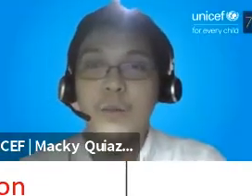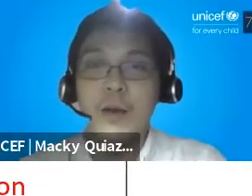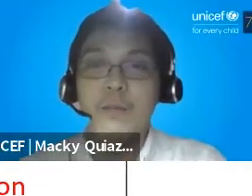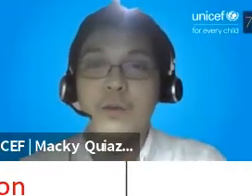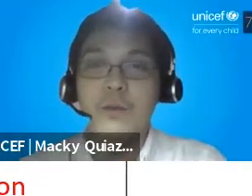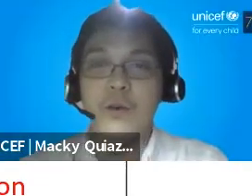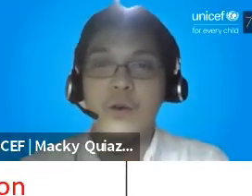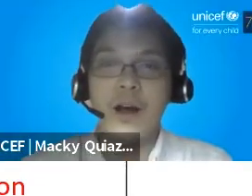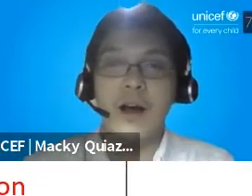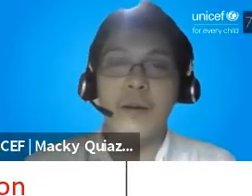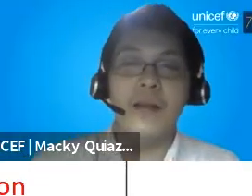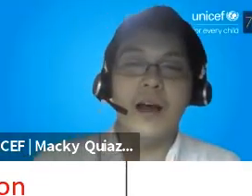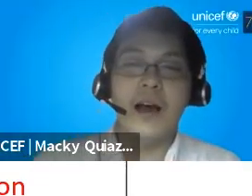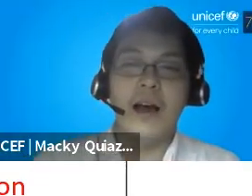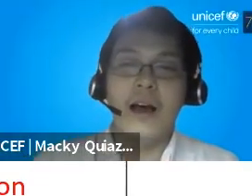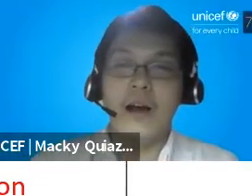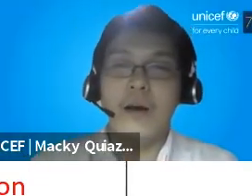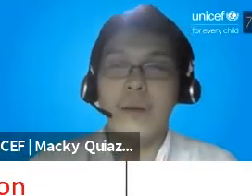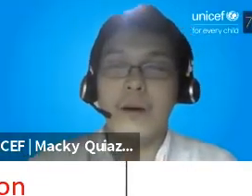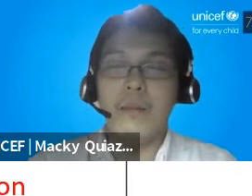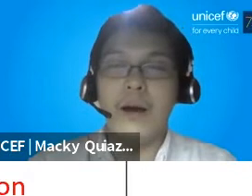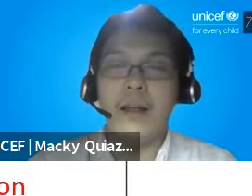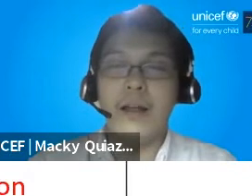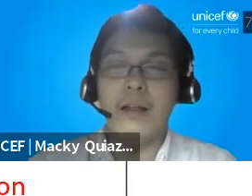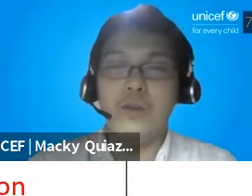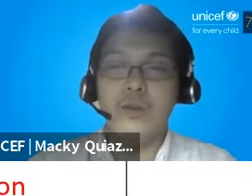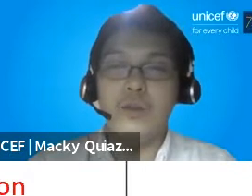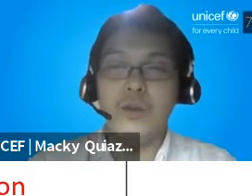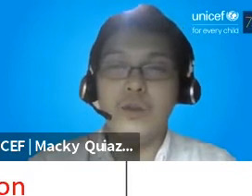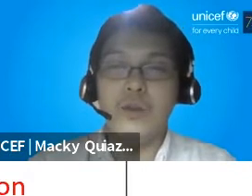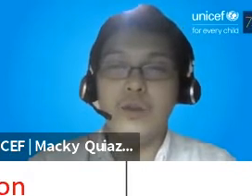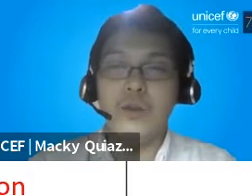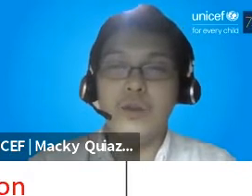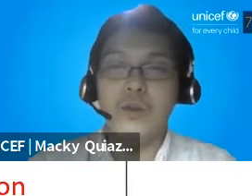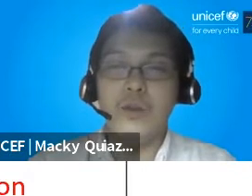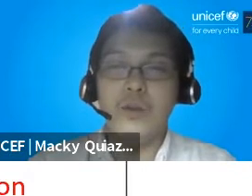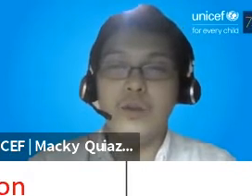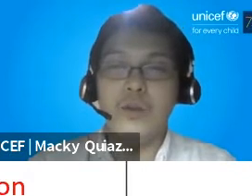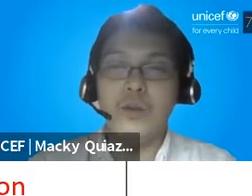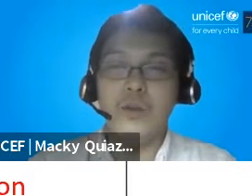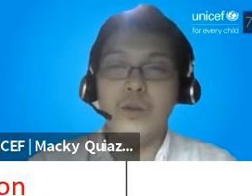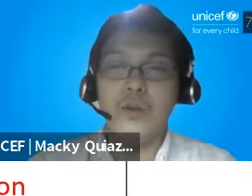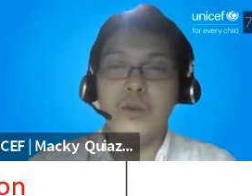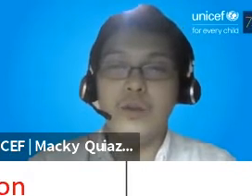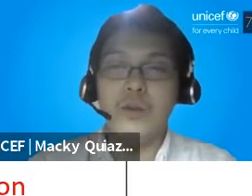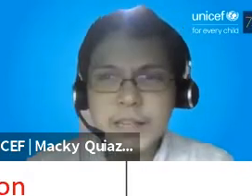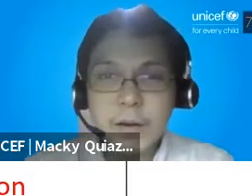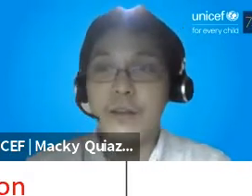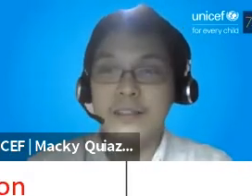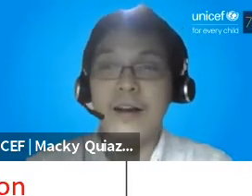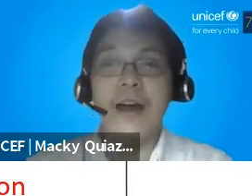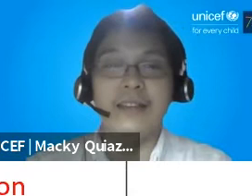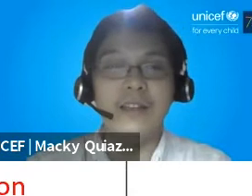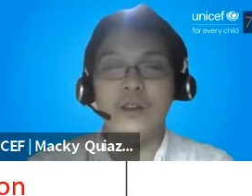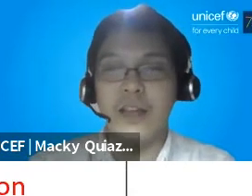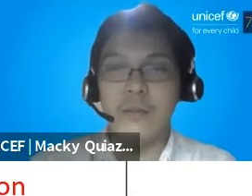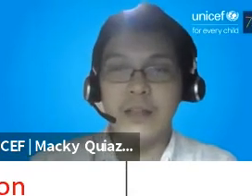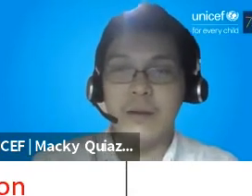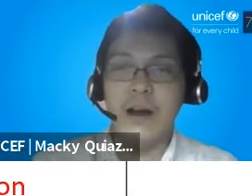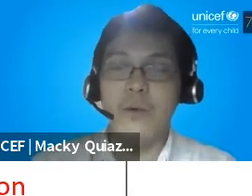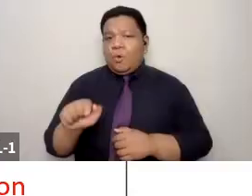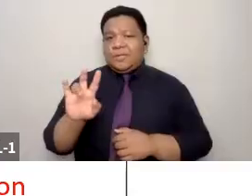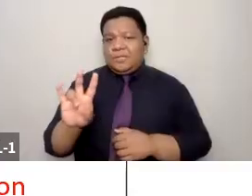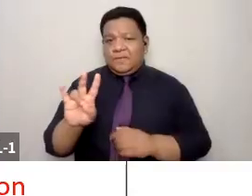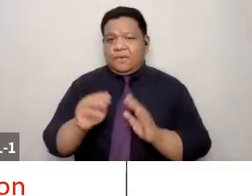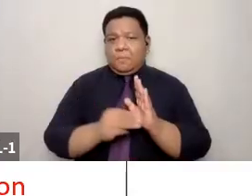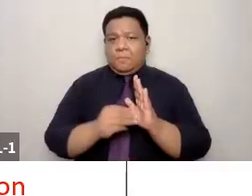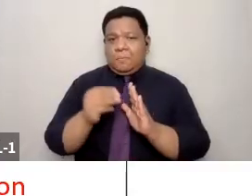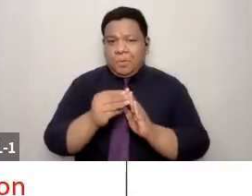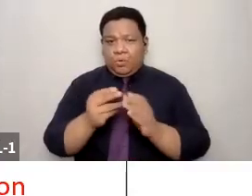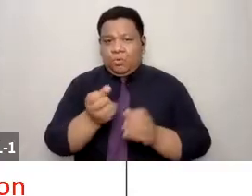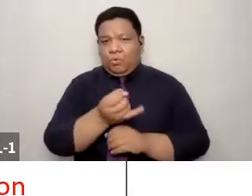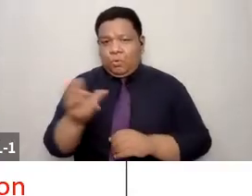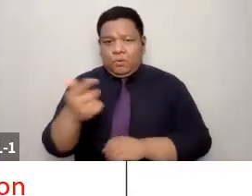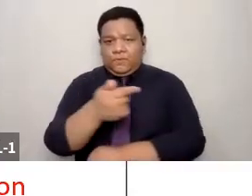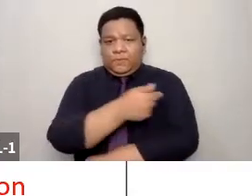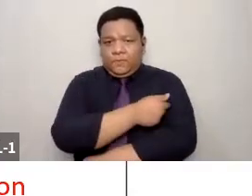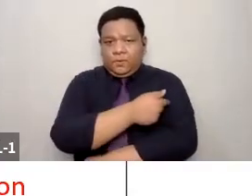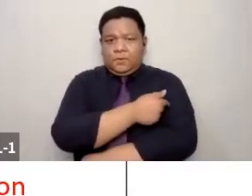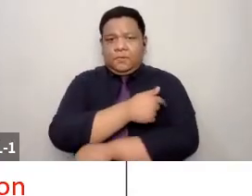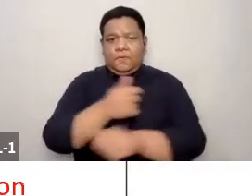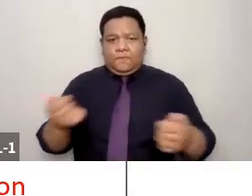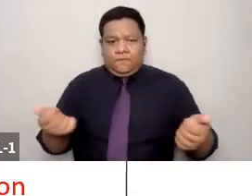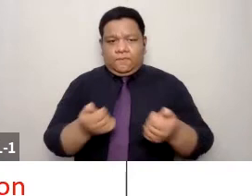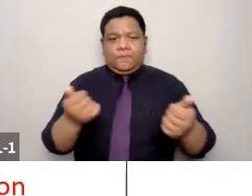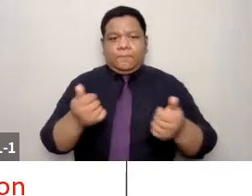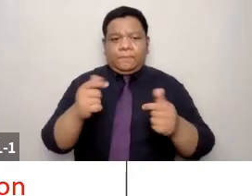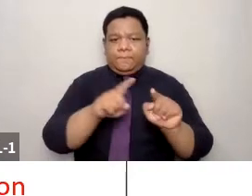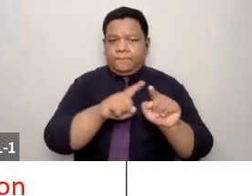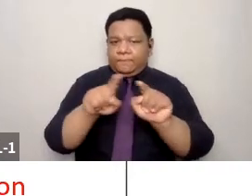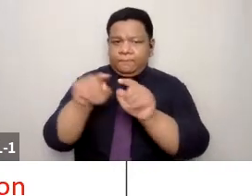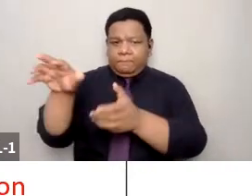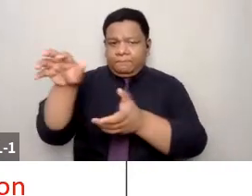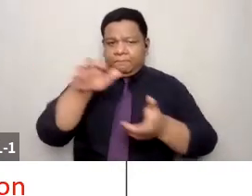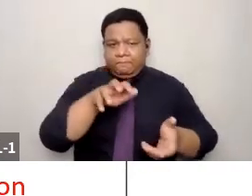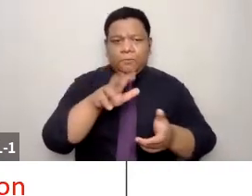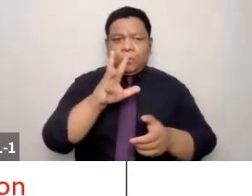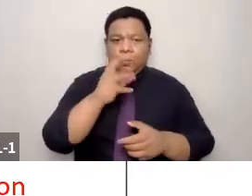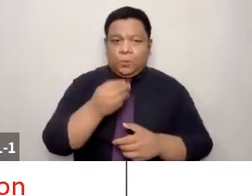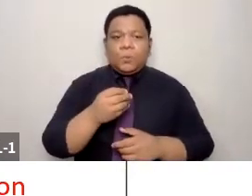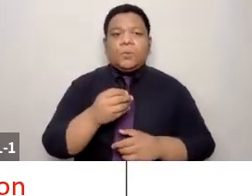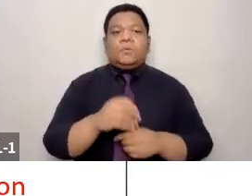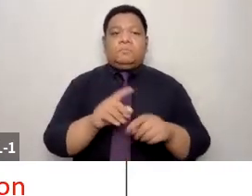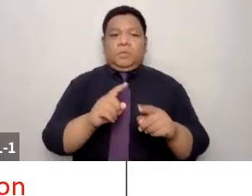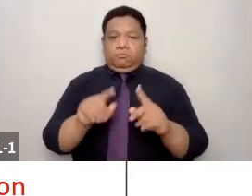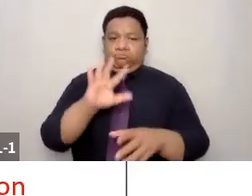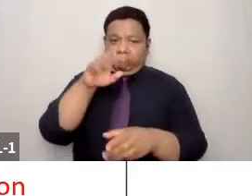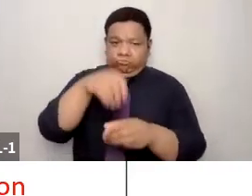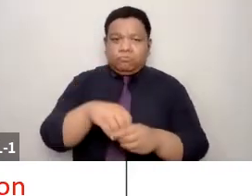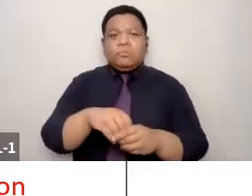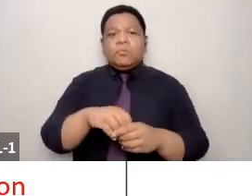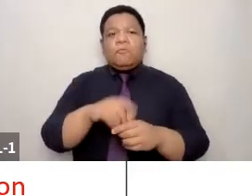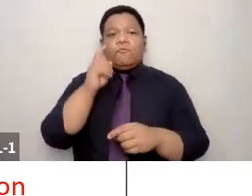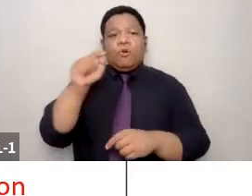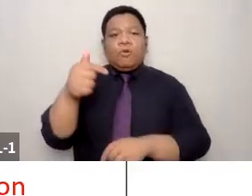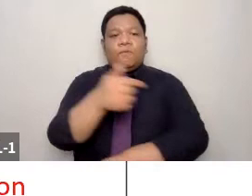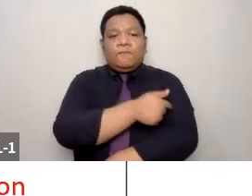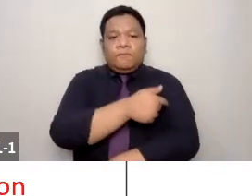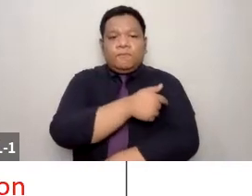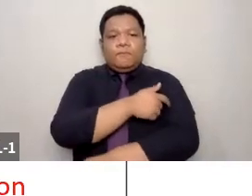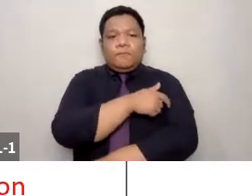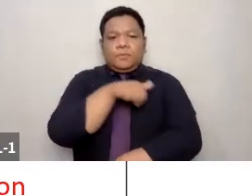So we have around 2.7 million doses of vaccines that come from different manufacturers but all of this will contribute to the vaccination of the priority populations.